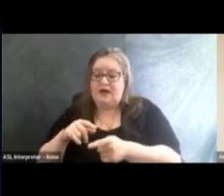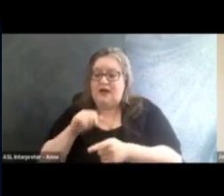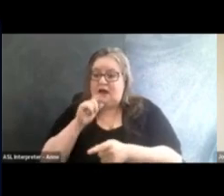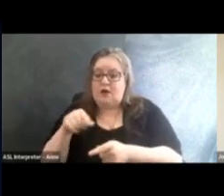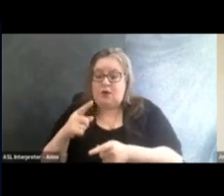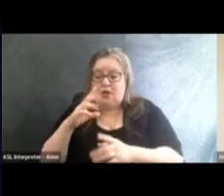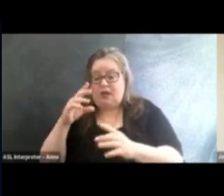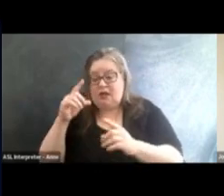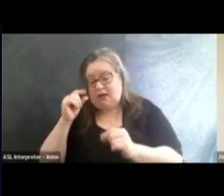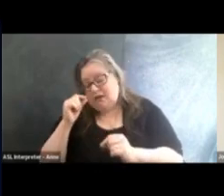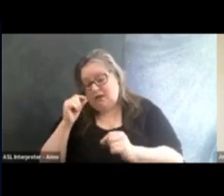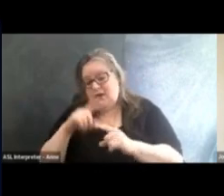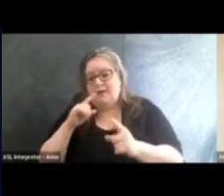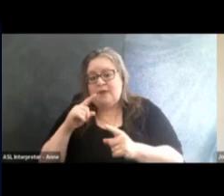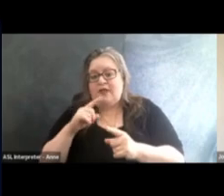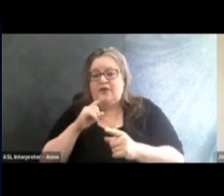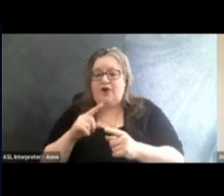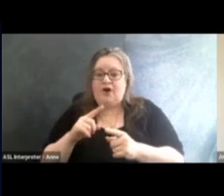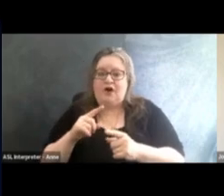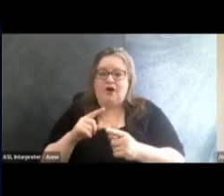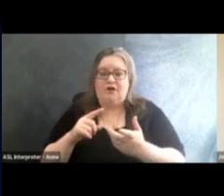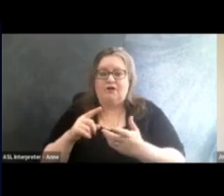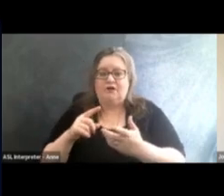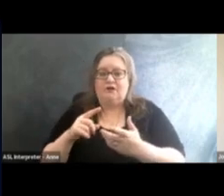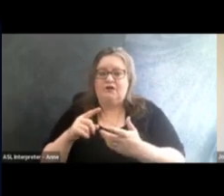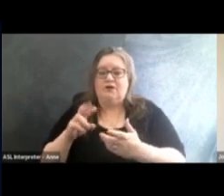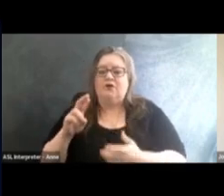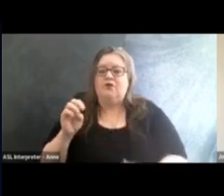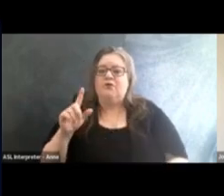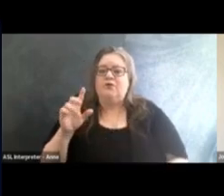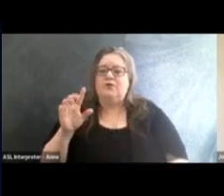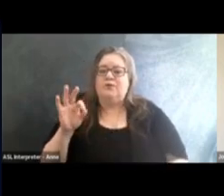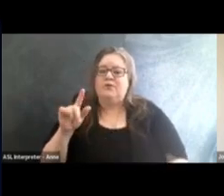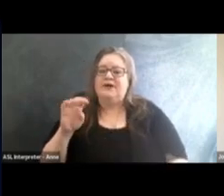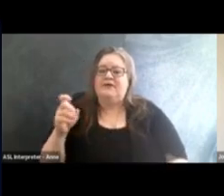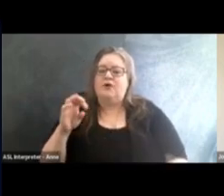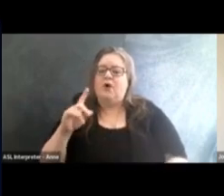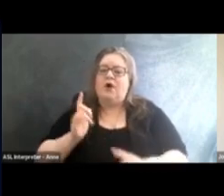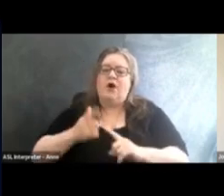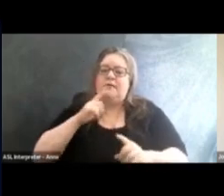but there are certain reflexive, automatic reactions that of the